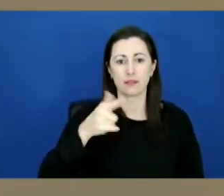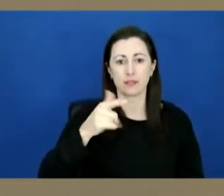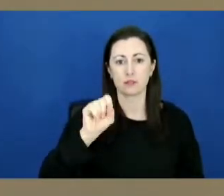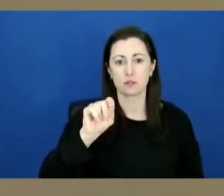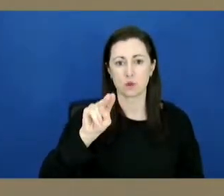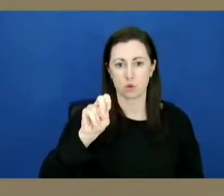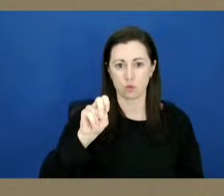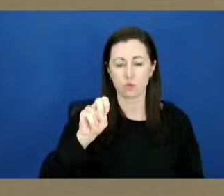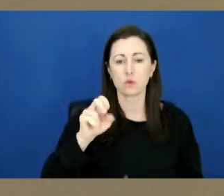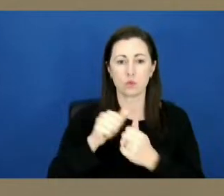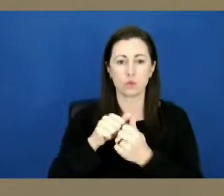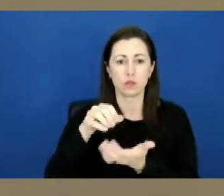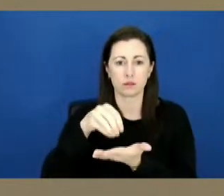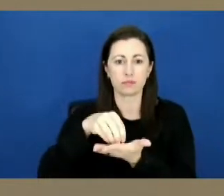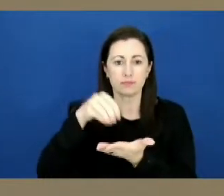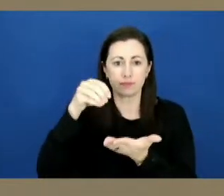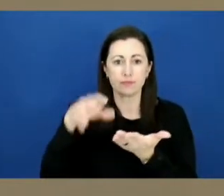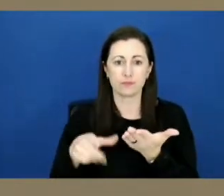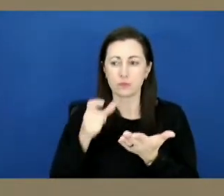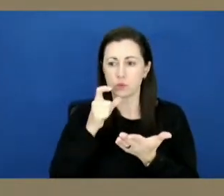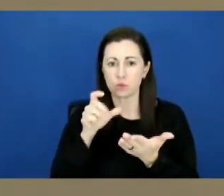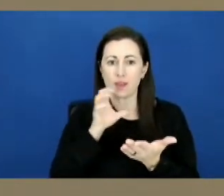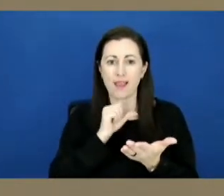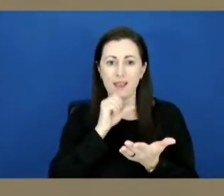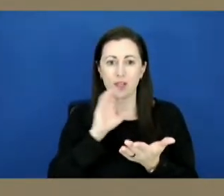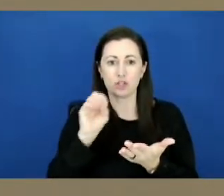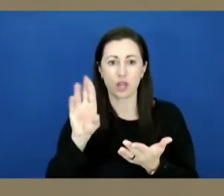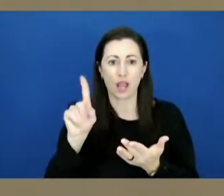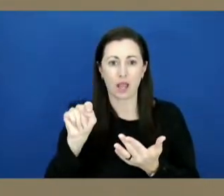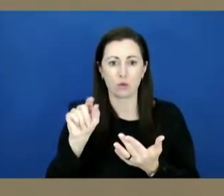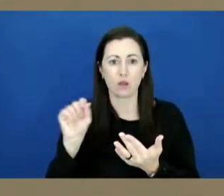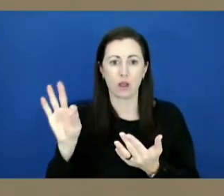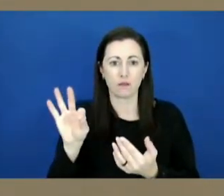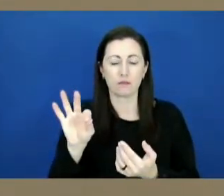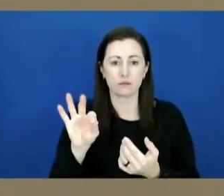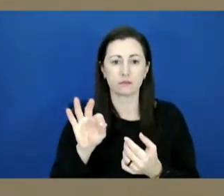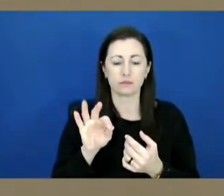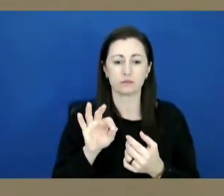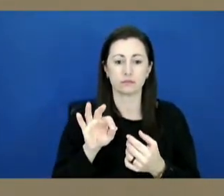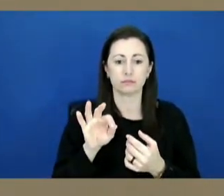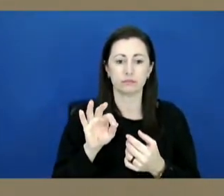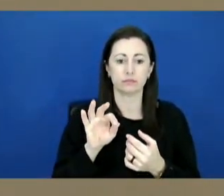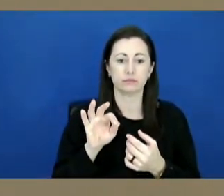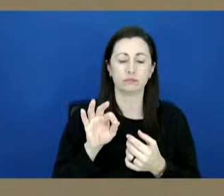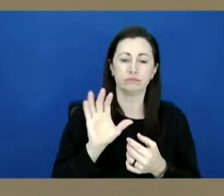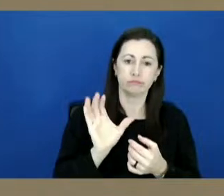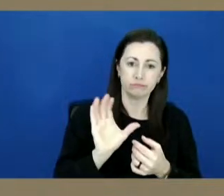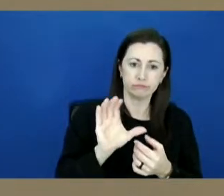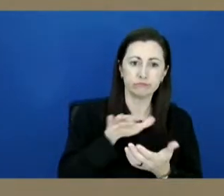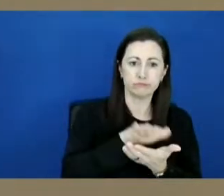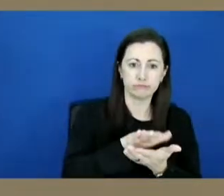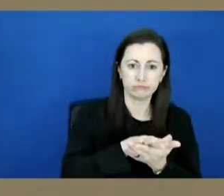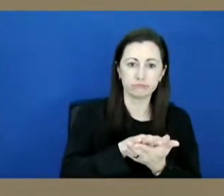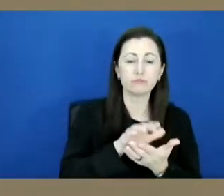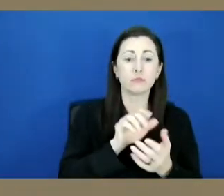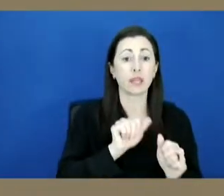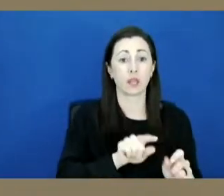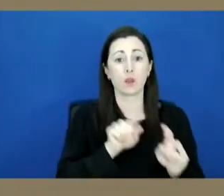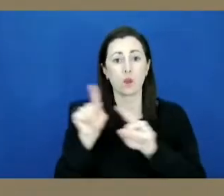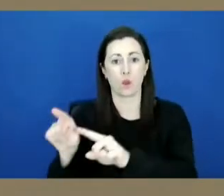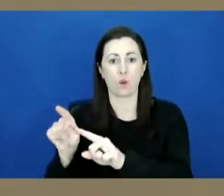SET UP A PROGRAM AT LIVING STONE